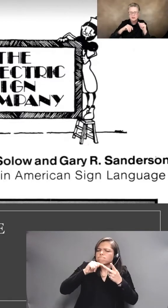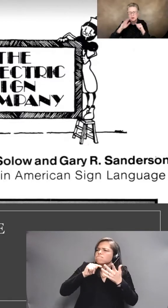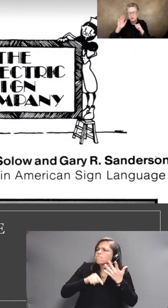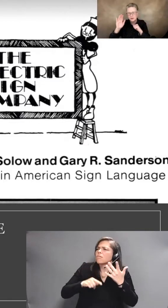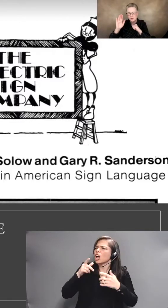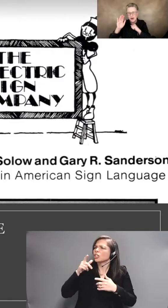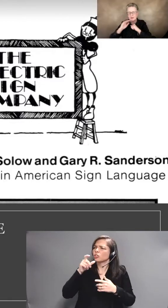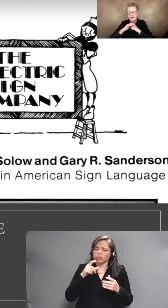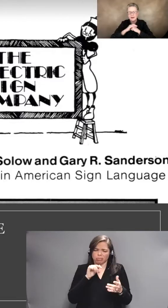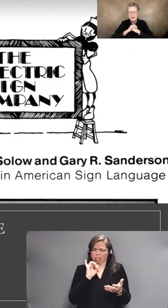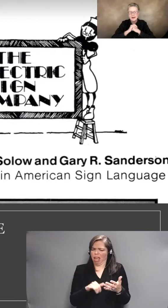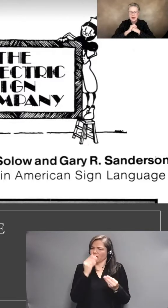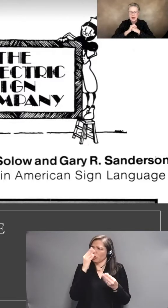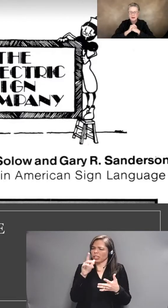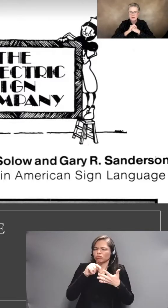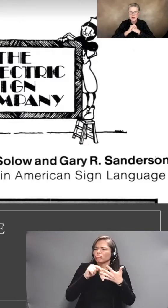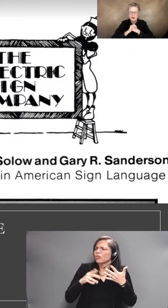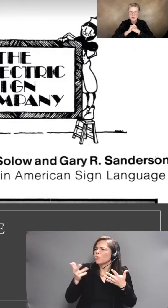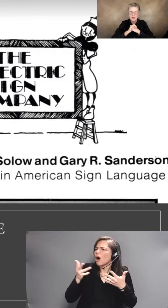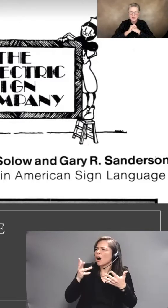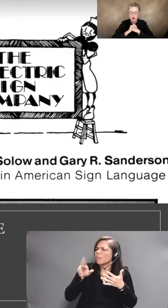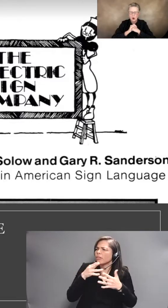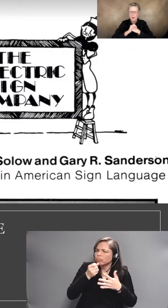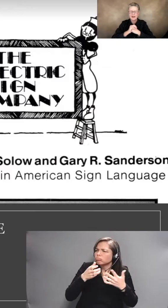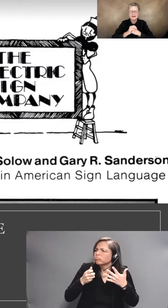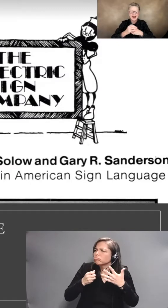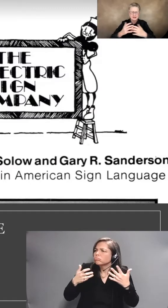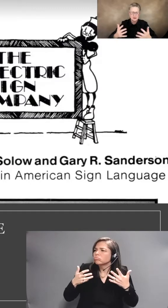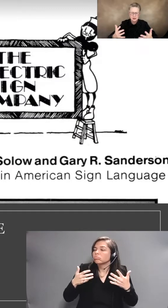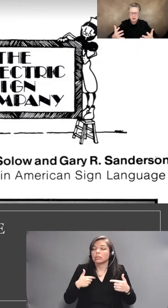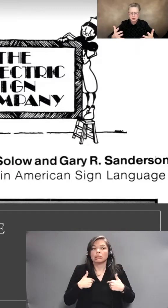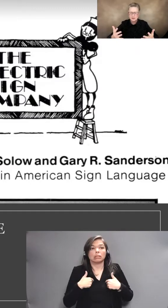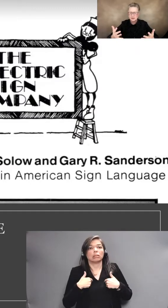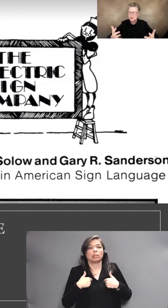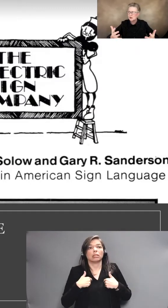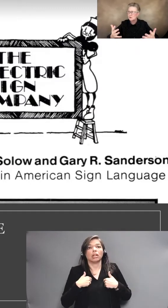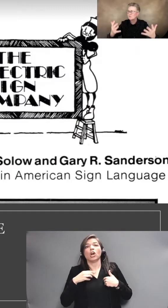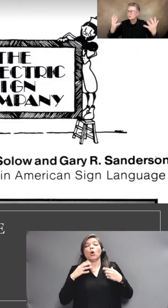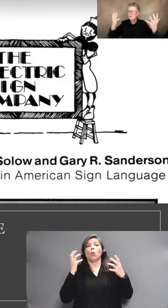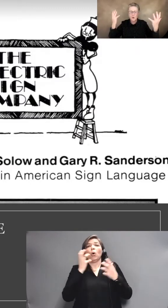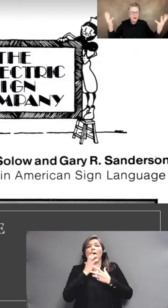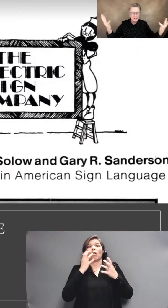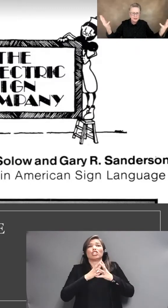so and so that and then I was like oh my gosh there's just so much to do, what am I gonna do